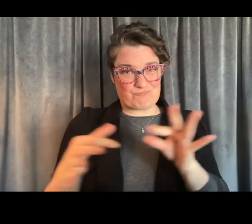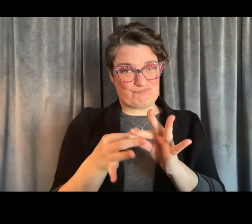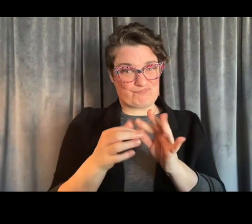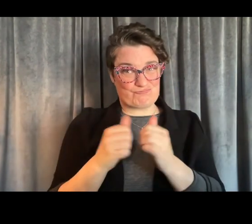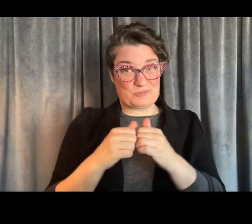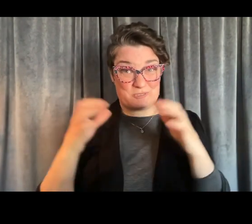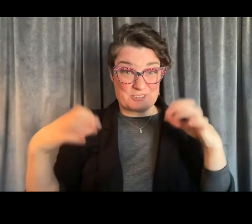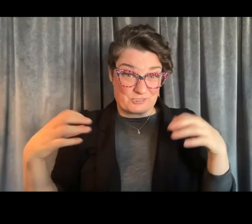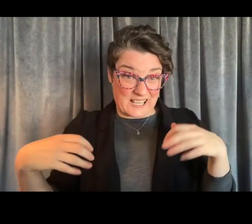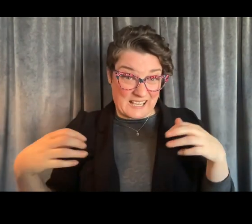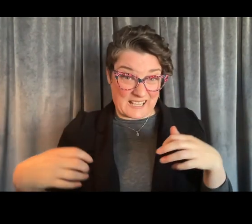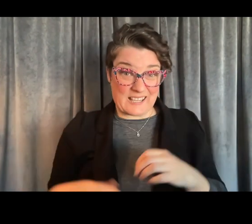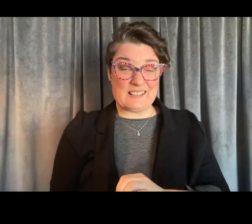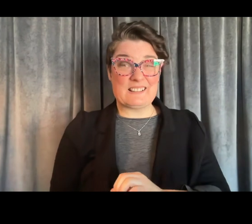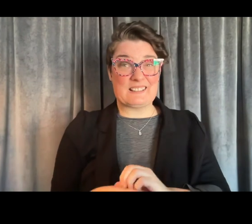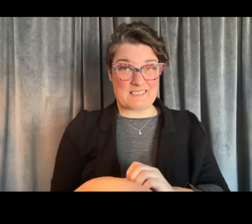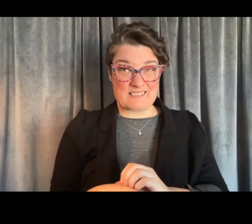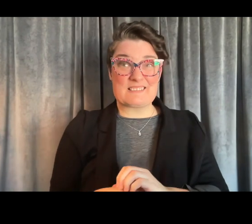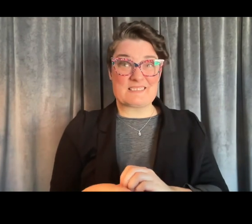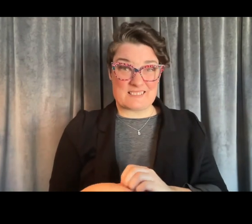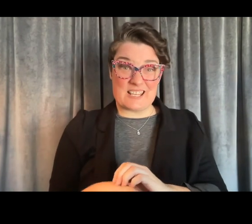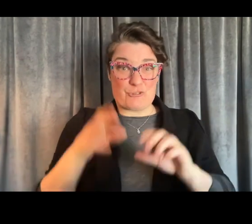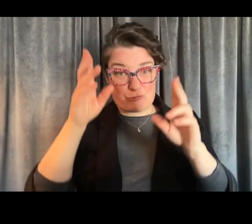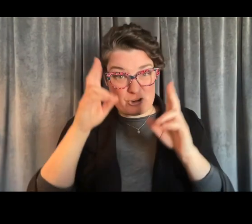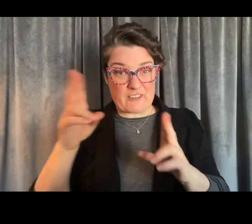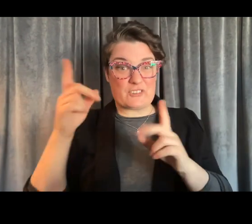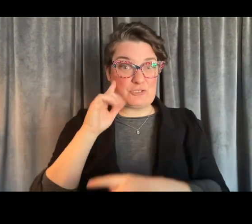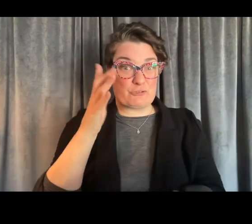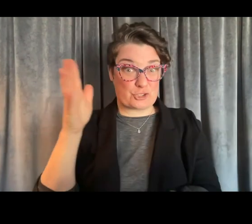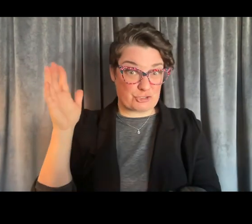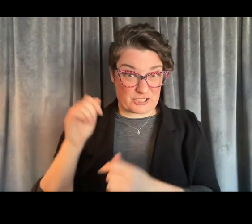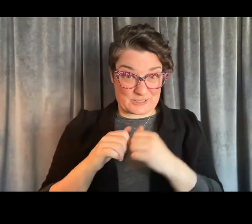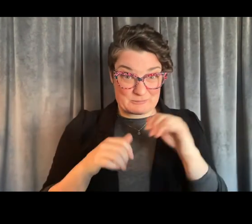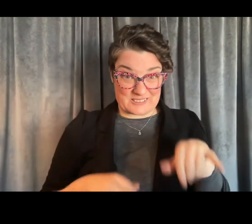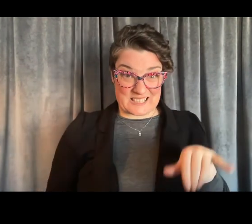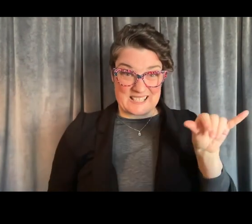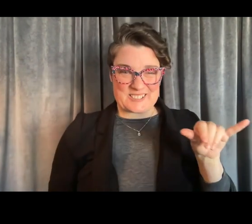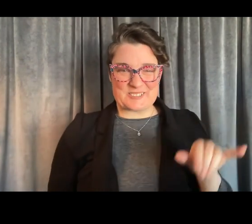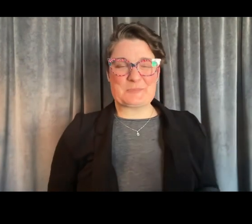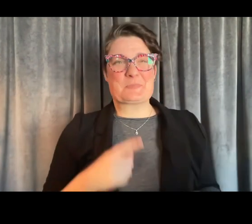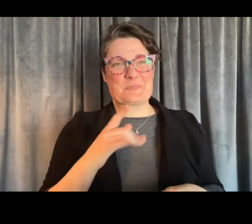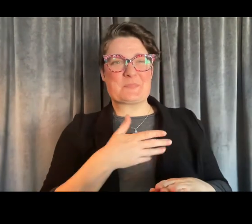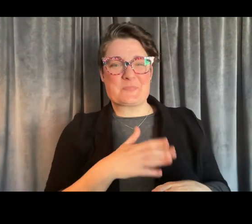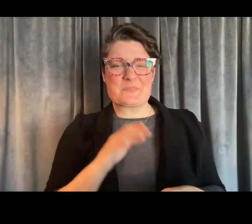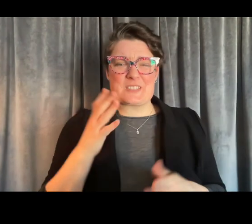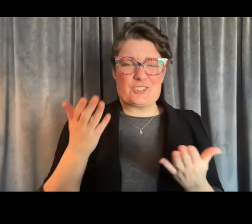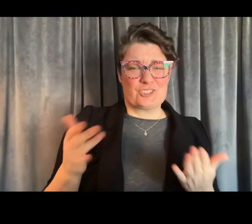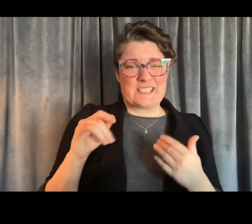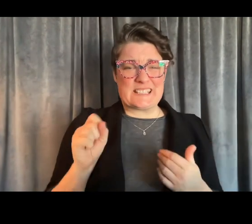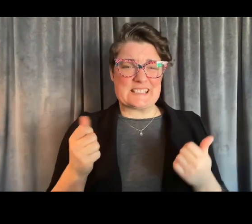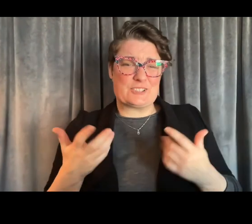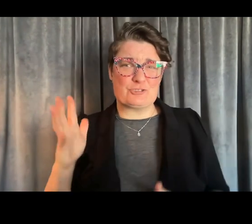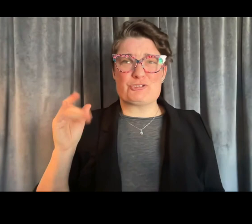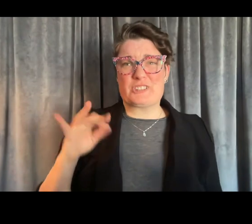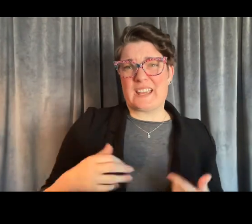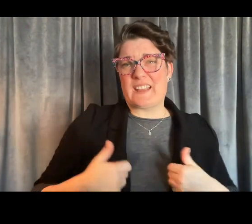the reverence for trees with that too. Nomy: Amazing. Rebekah: She is a tree of life to those who hold fast to her